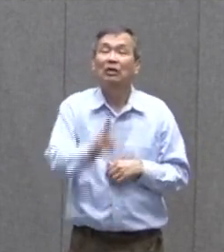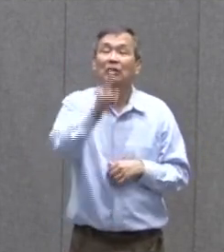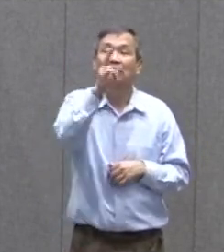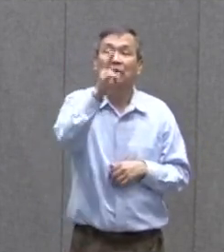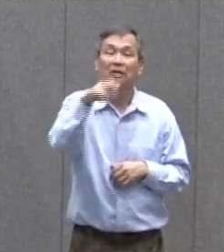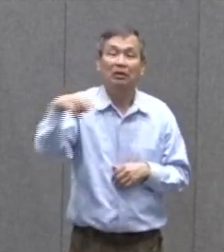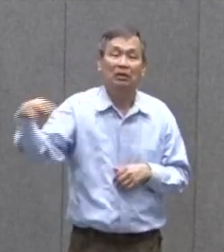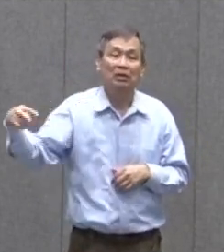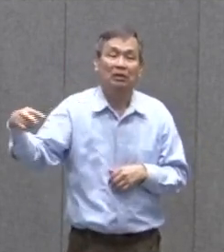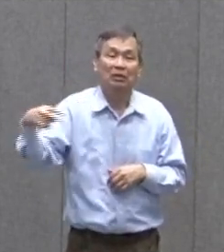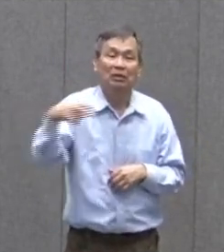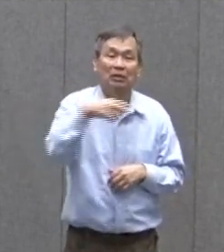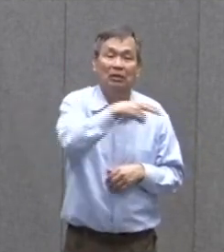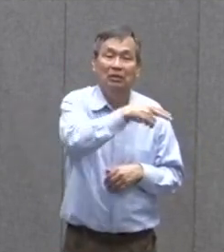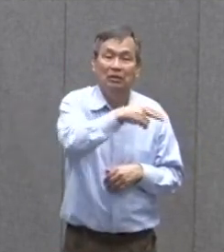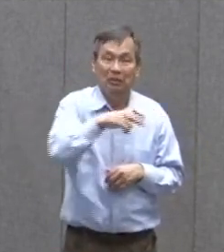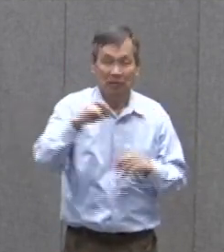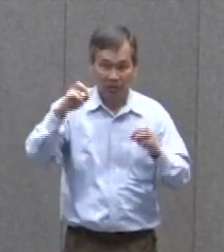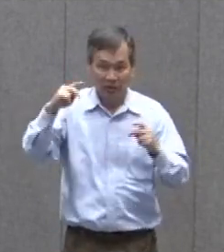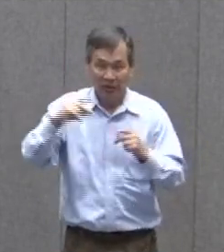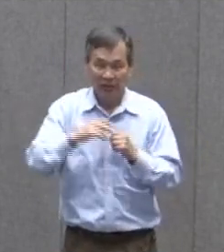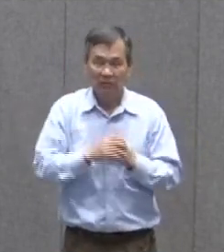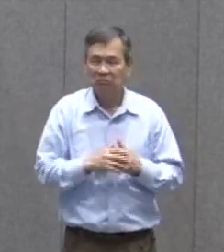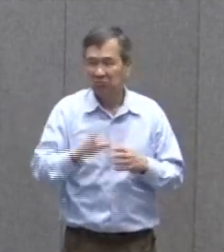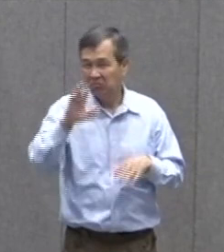and the hamburger line. Let's take a moment to do that, friends.